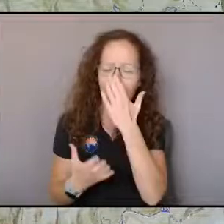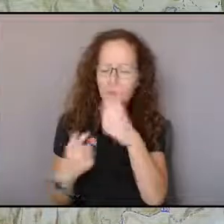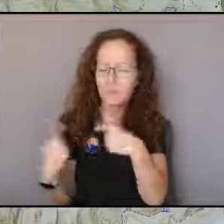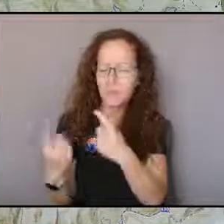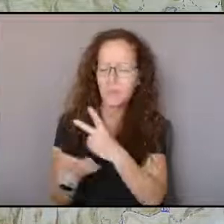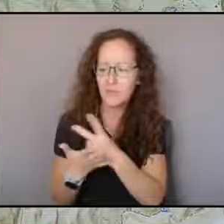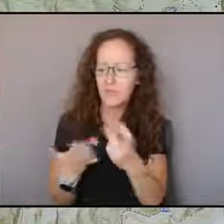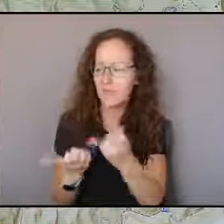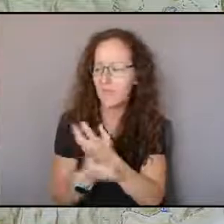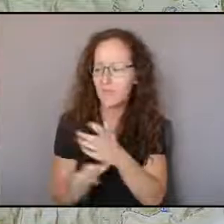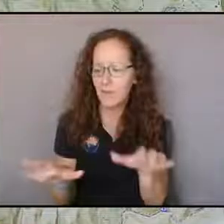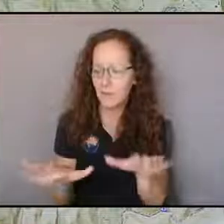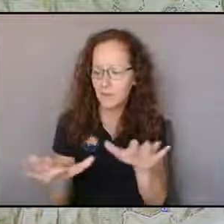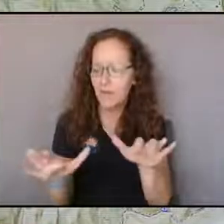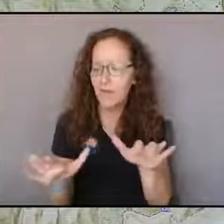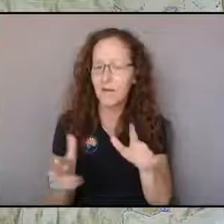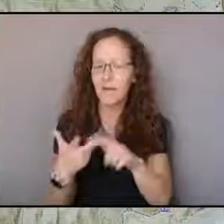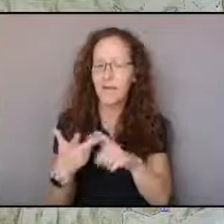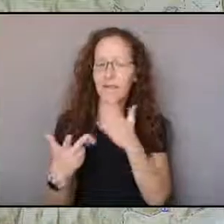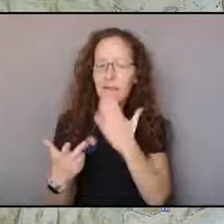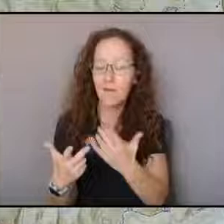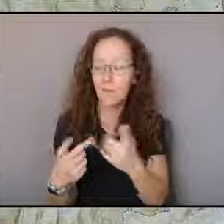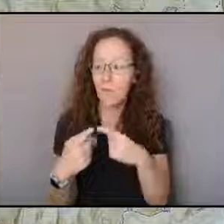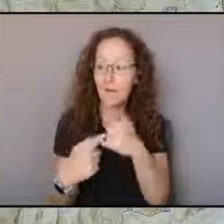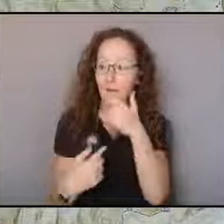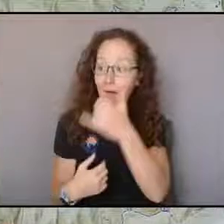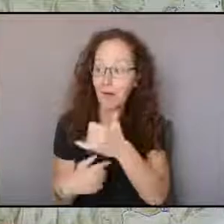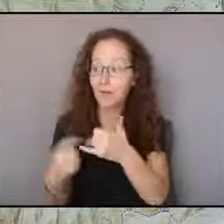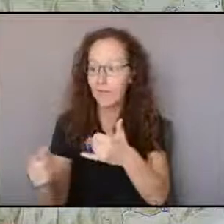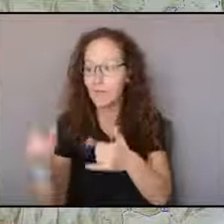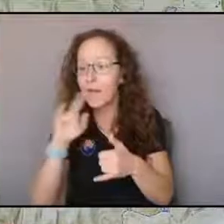YOU HAVE DONE AND THANK YOU FOR PICKING UP THE PHONE